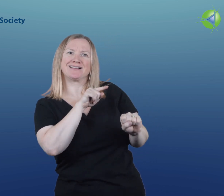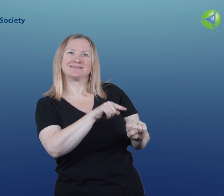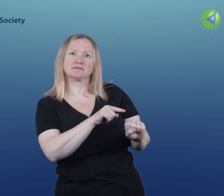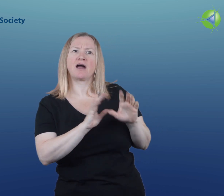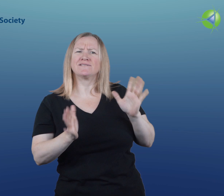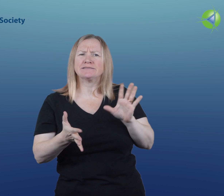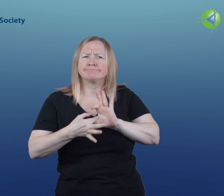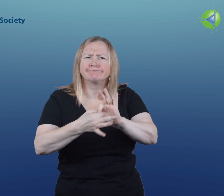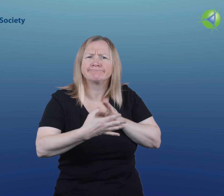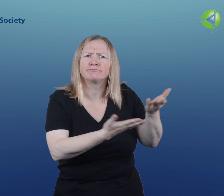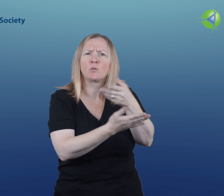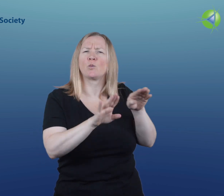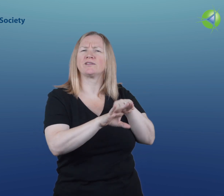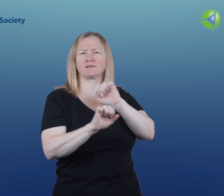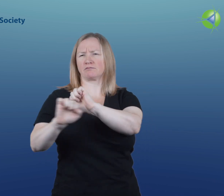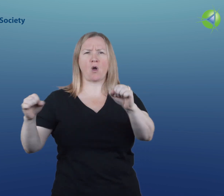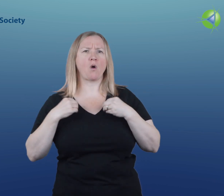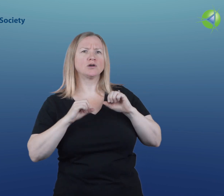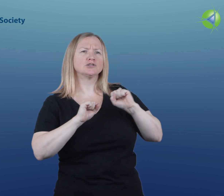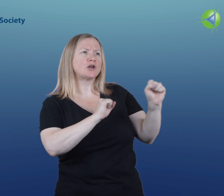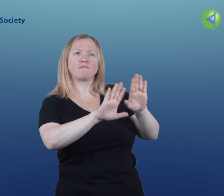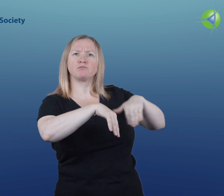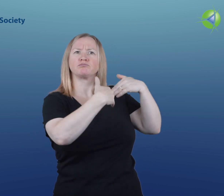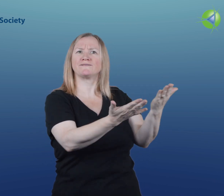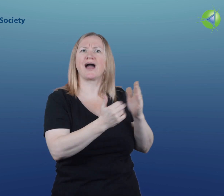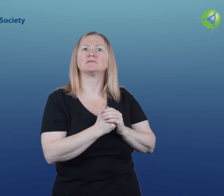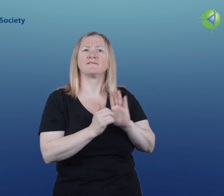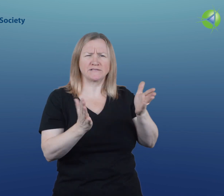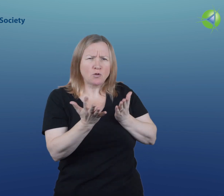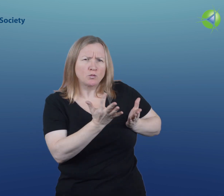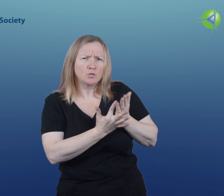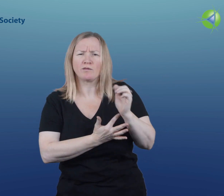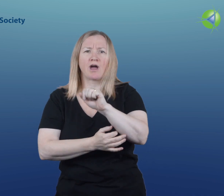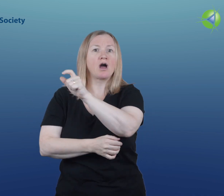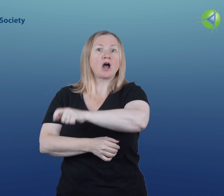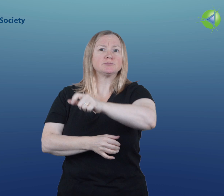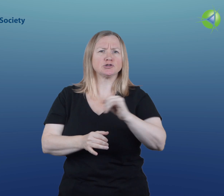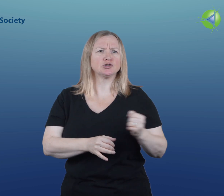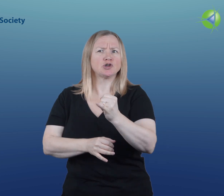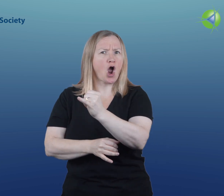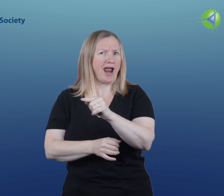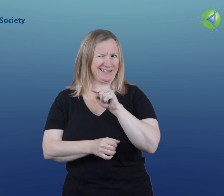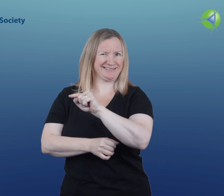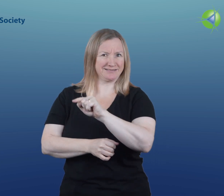engaging with their service provider, and throughout the consumer journey, and